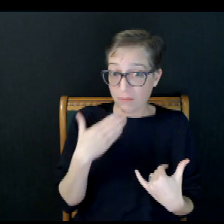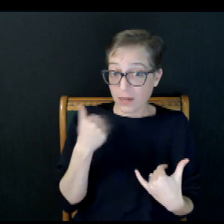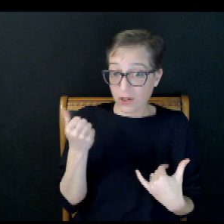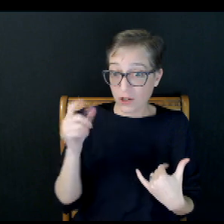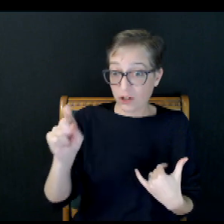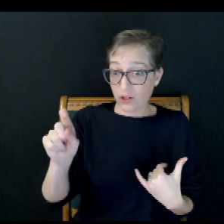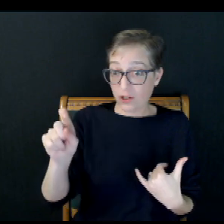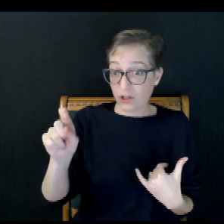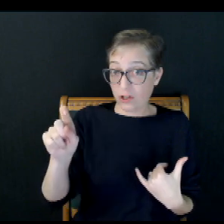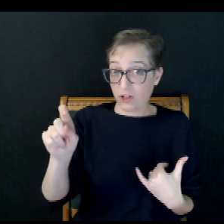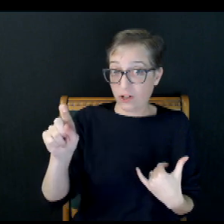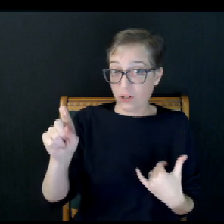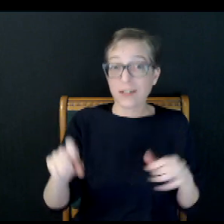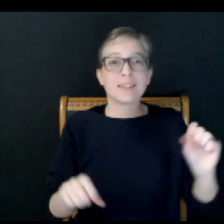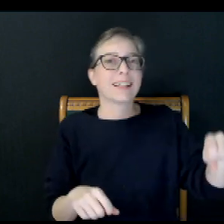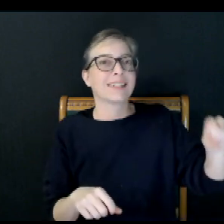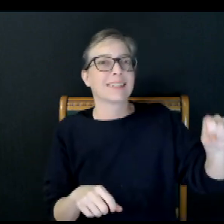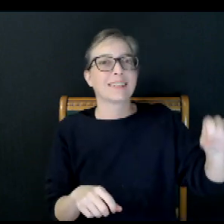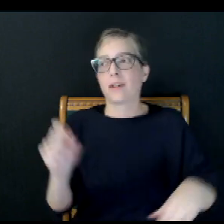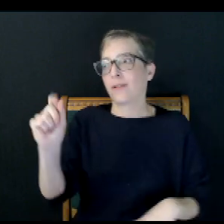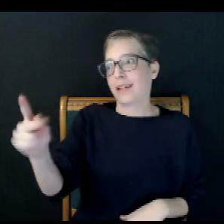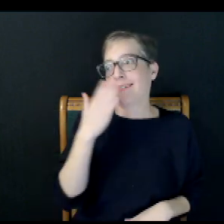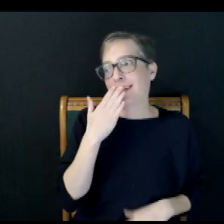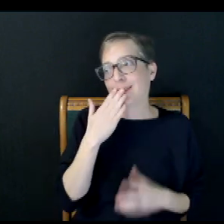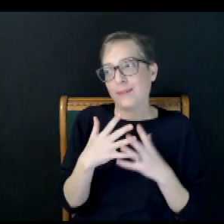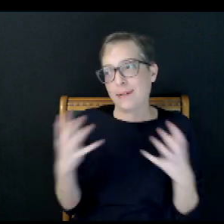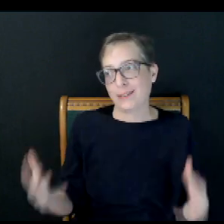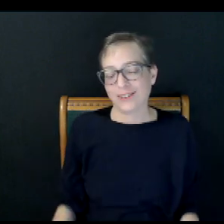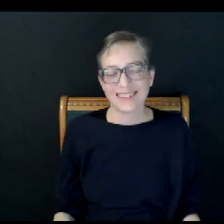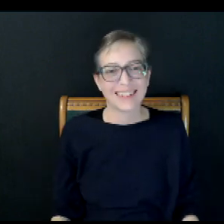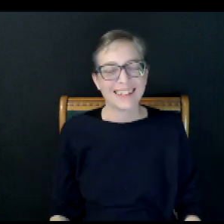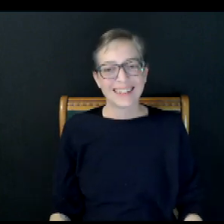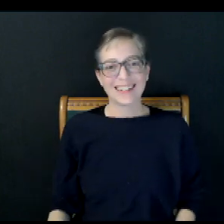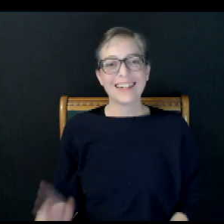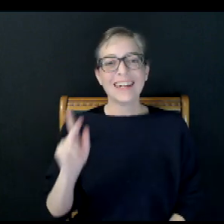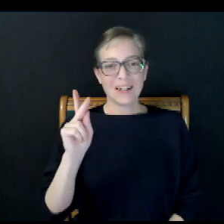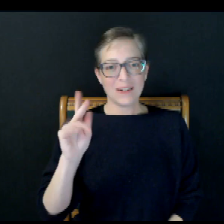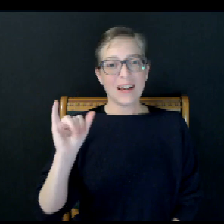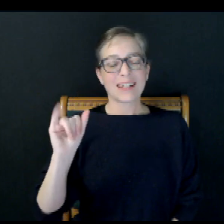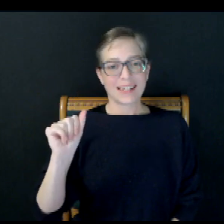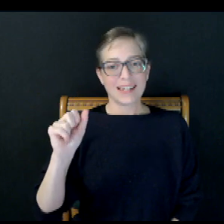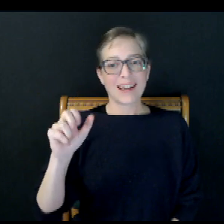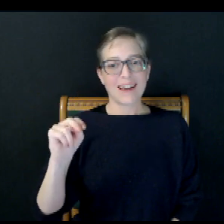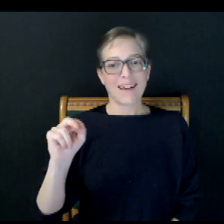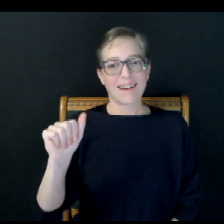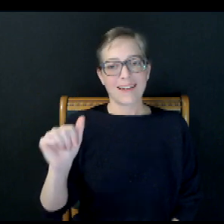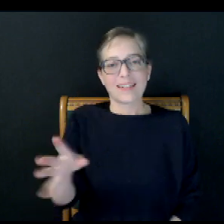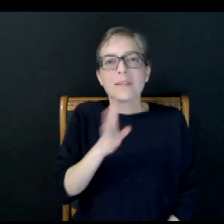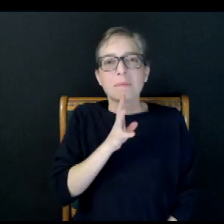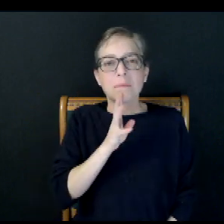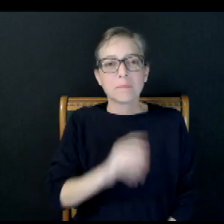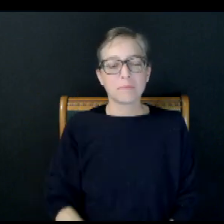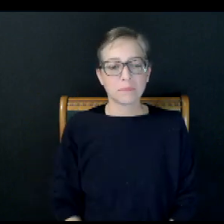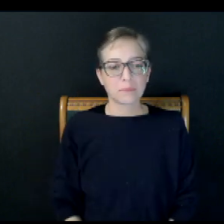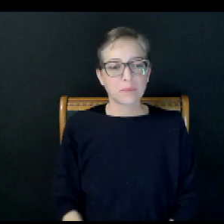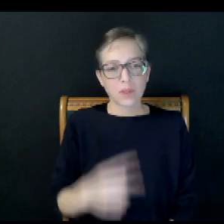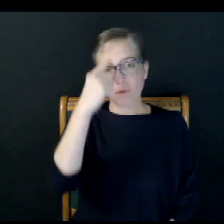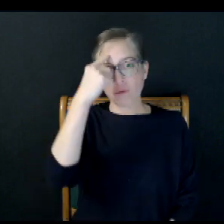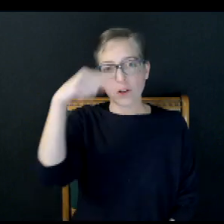Okay. Thank you so much in this report. So we wanted to focus on access and